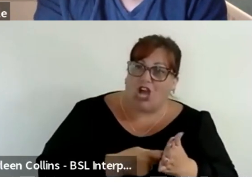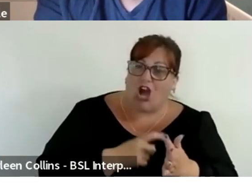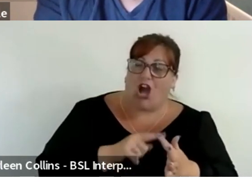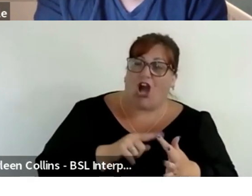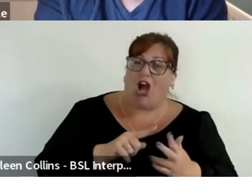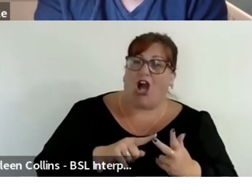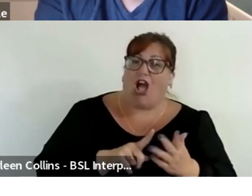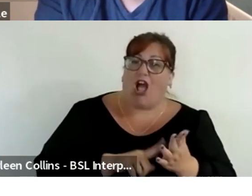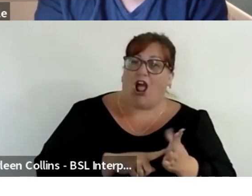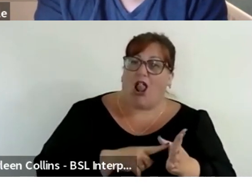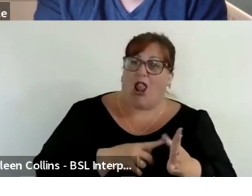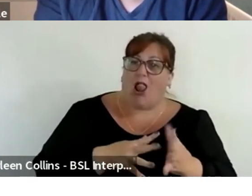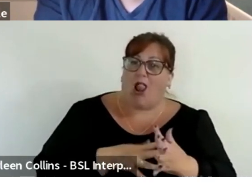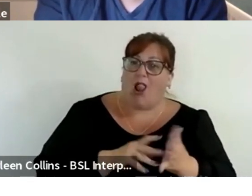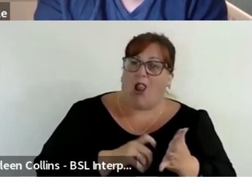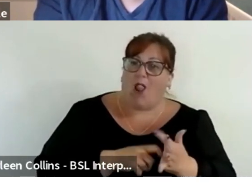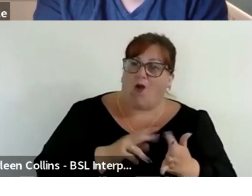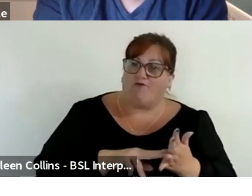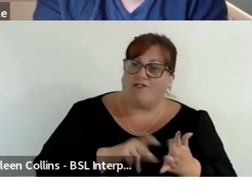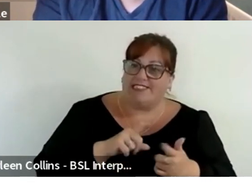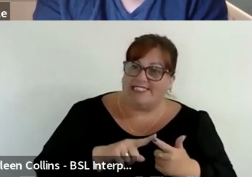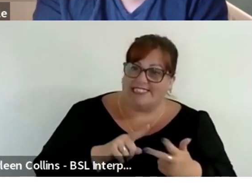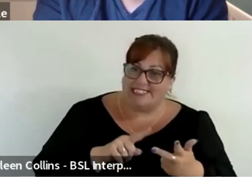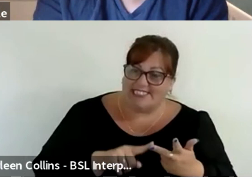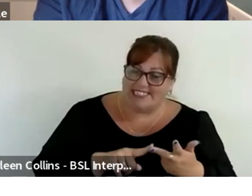your amazing stories of working at PwC.